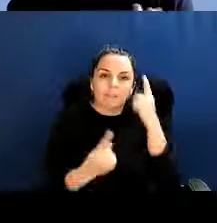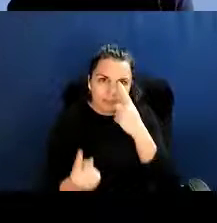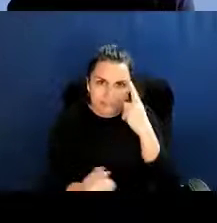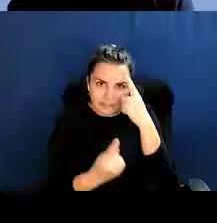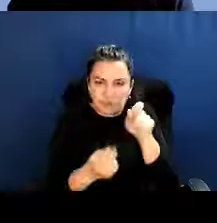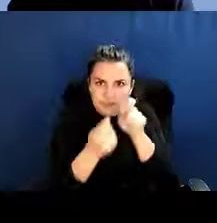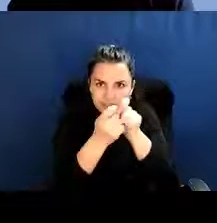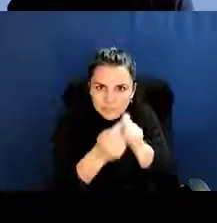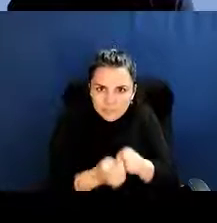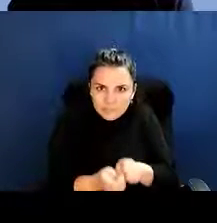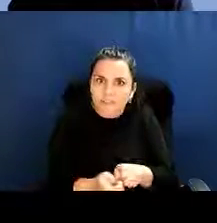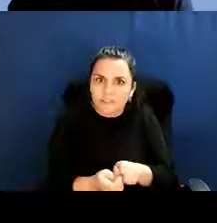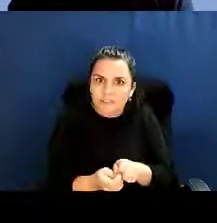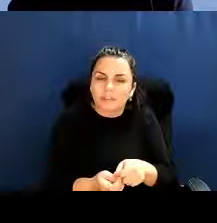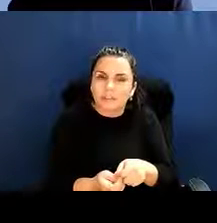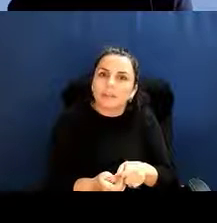about what the potential harms may be.